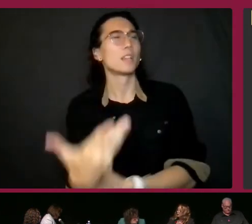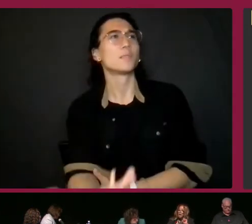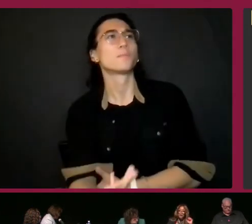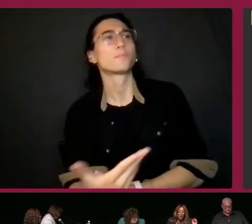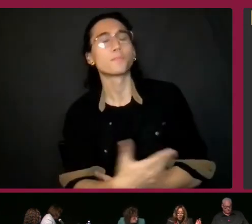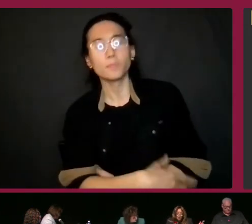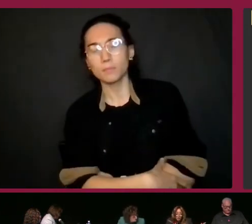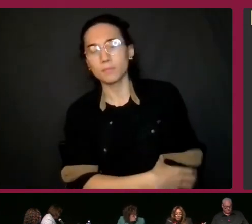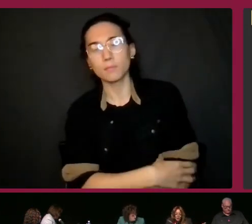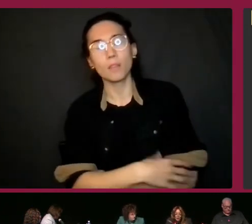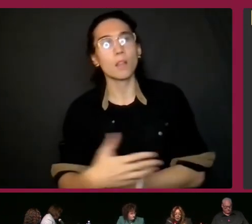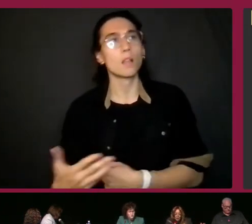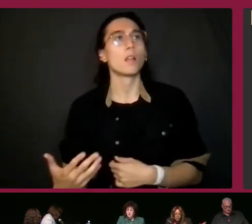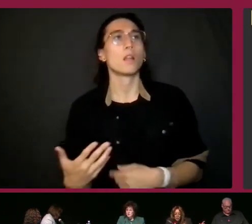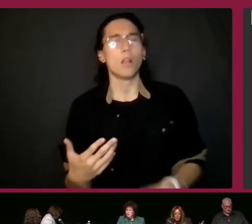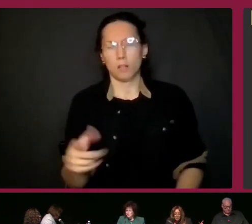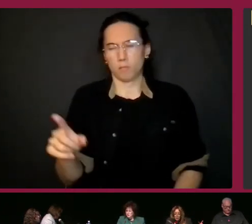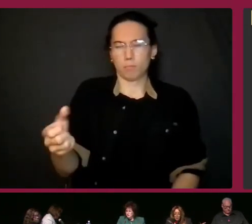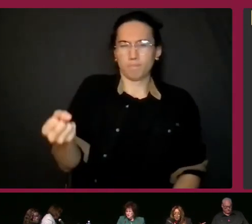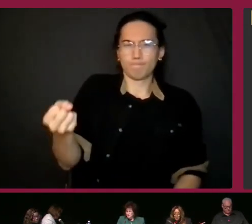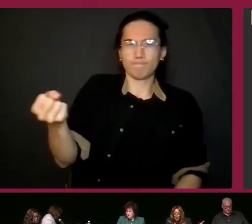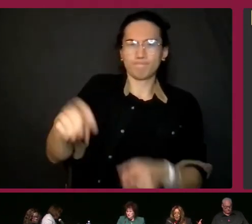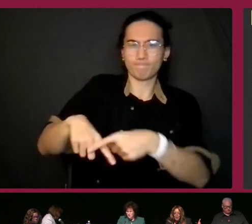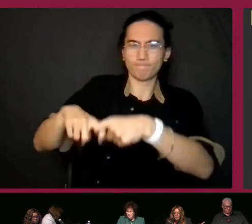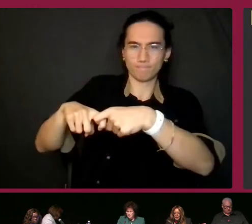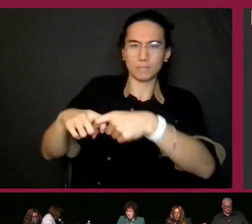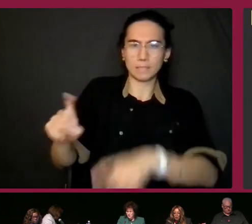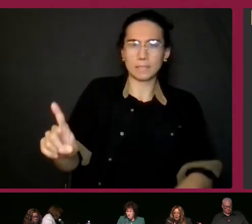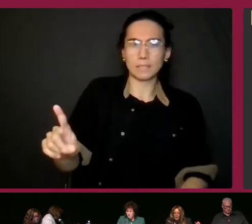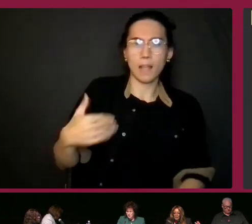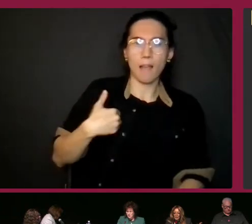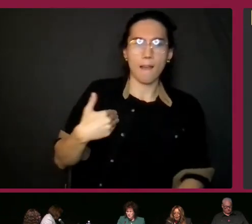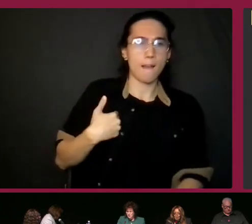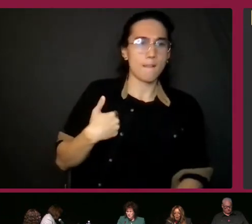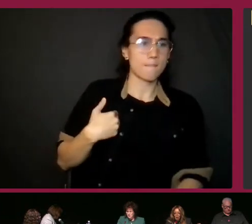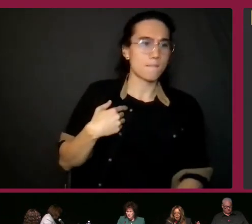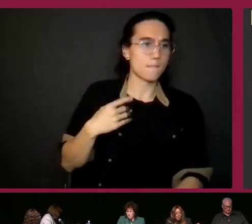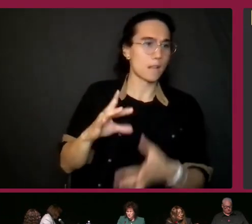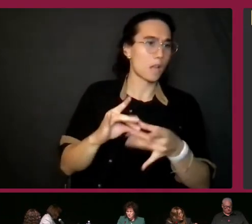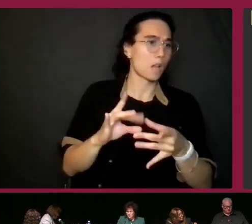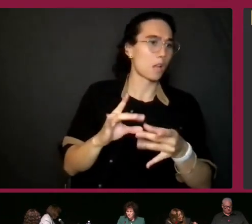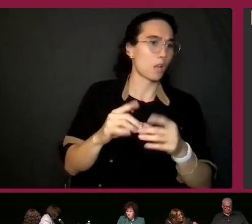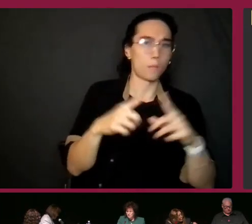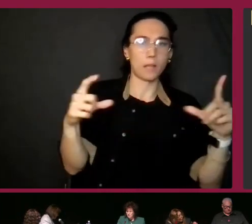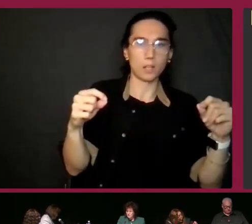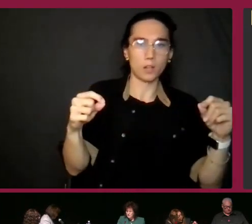Hold on. One second, Trustee Rives. We have a comment card. After the comment card, you'll be allowed to speak, okay?